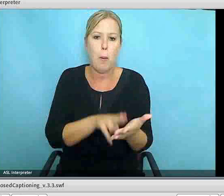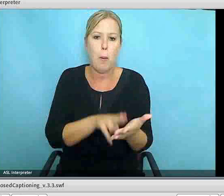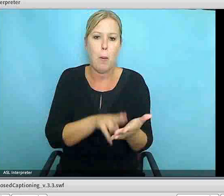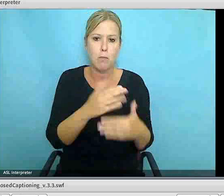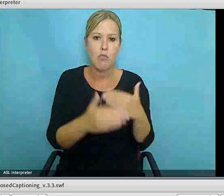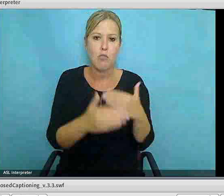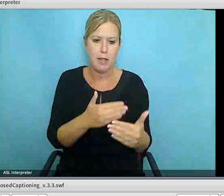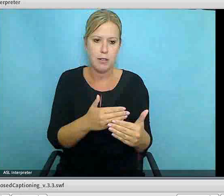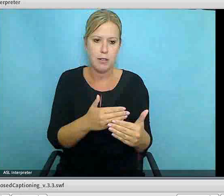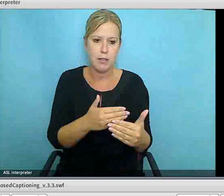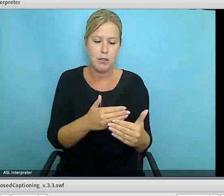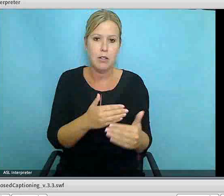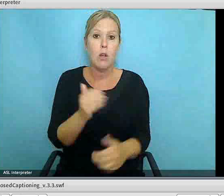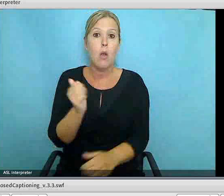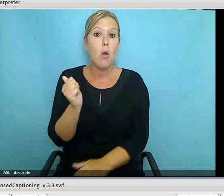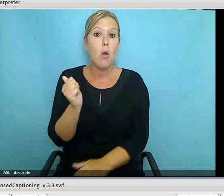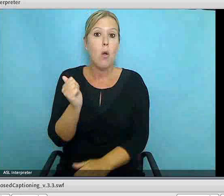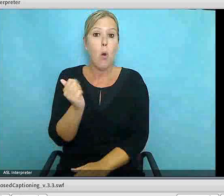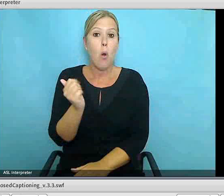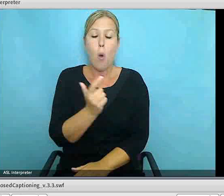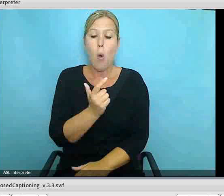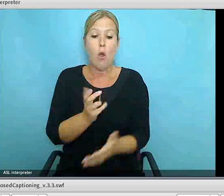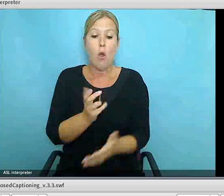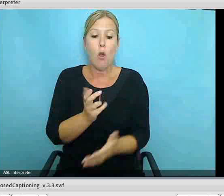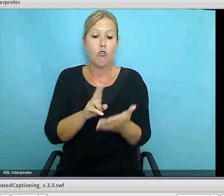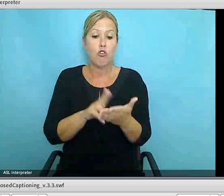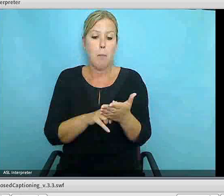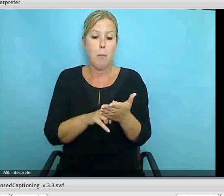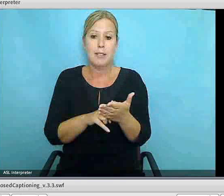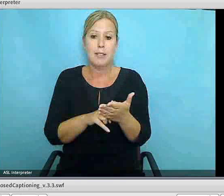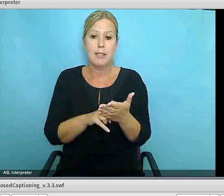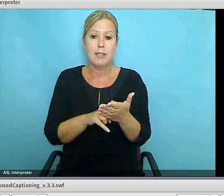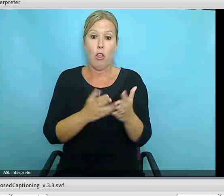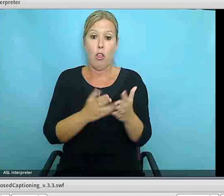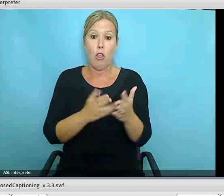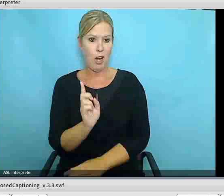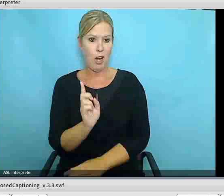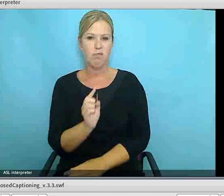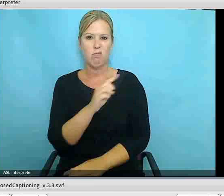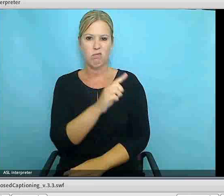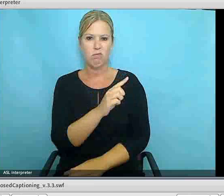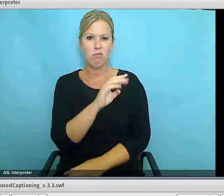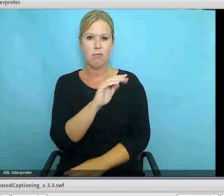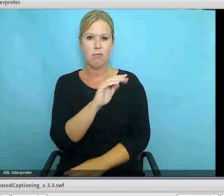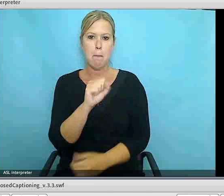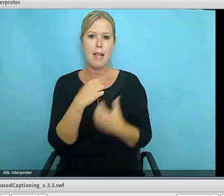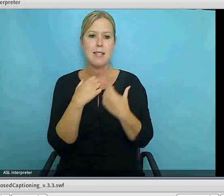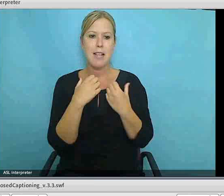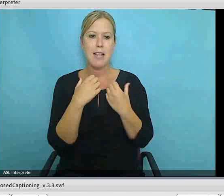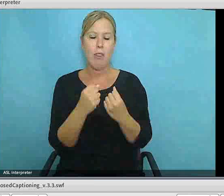All enrollments in One Care will be made through MassHealth Customer Service.